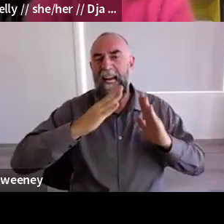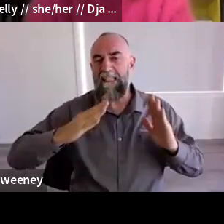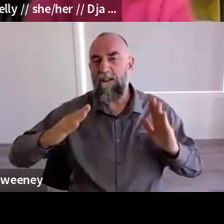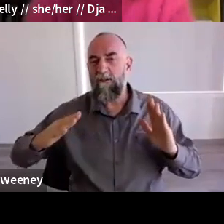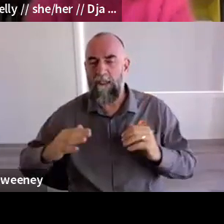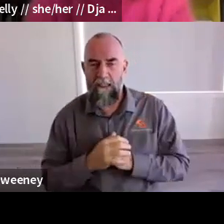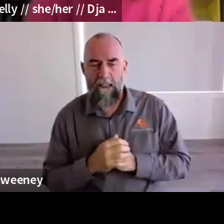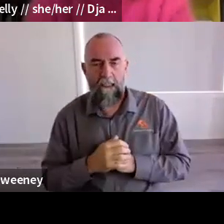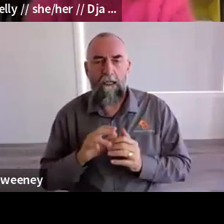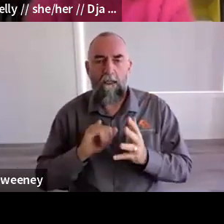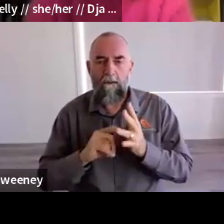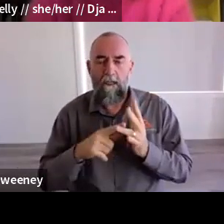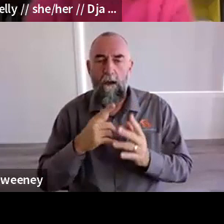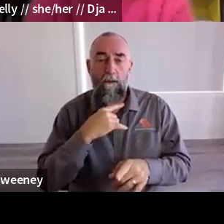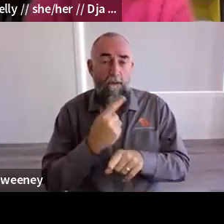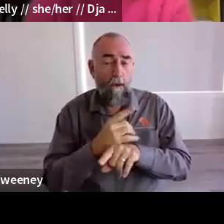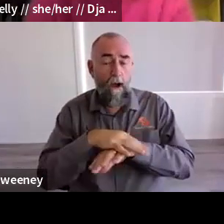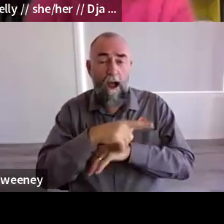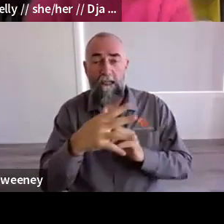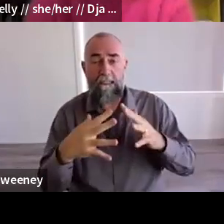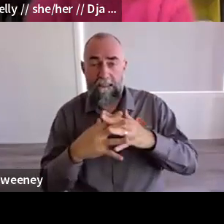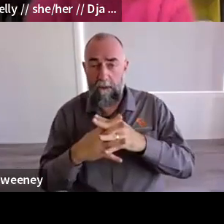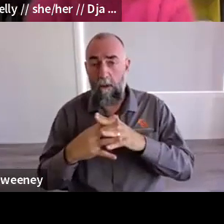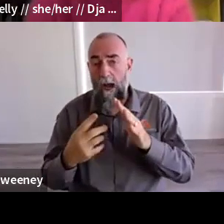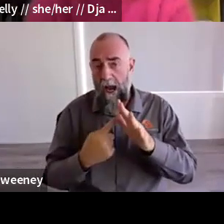what change looks like in our industry. You're the cofounder of pvi